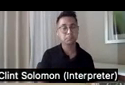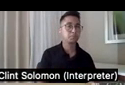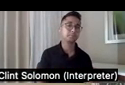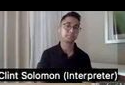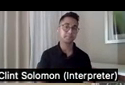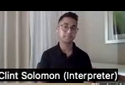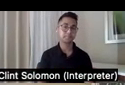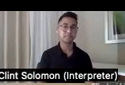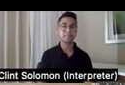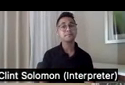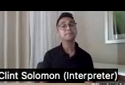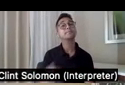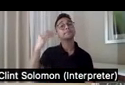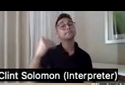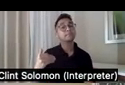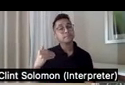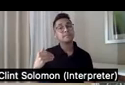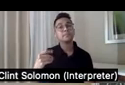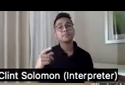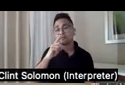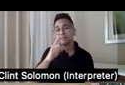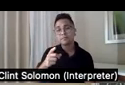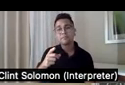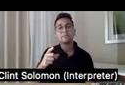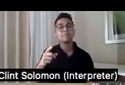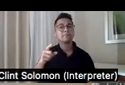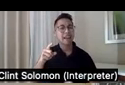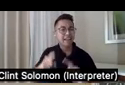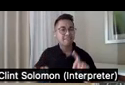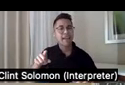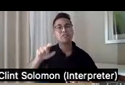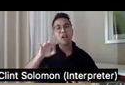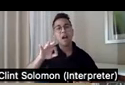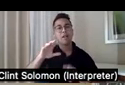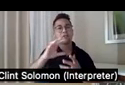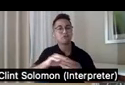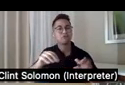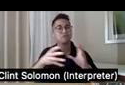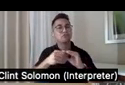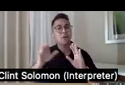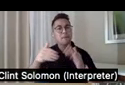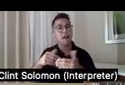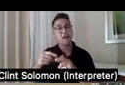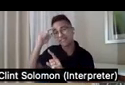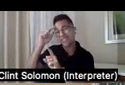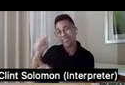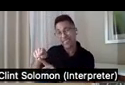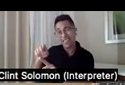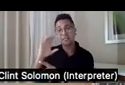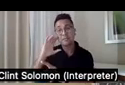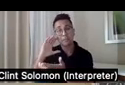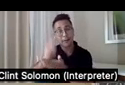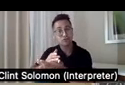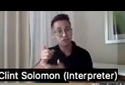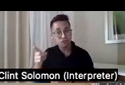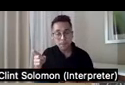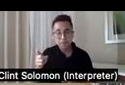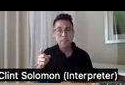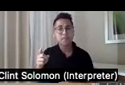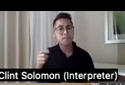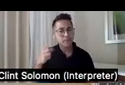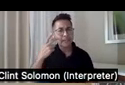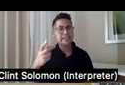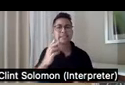this next one is really a variation on a story box so in this picture we see a sequence set up